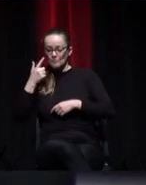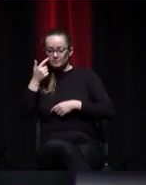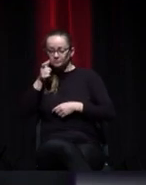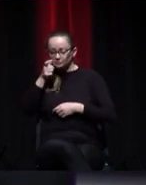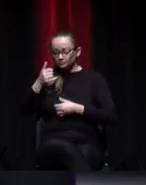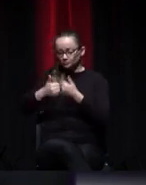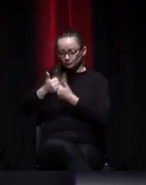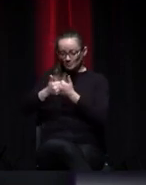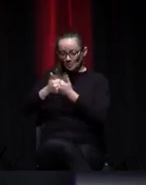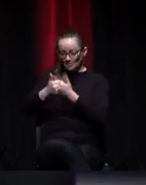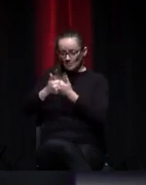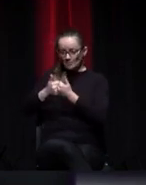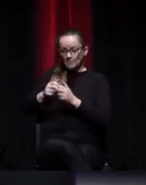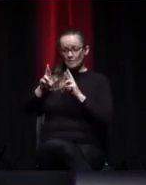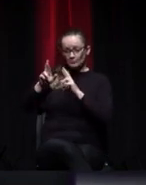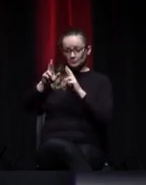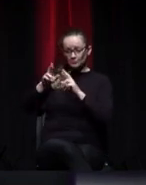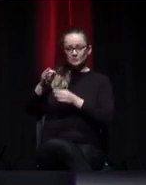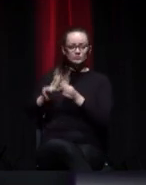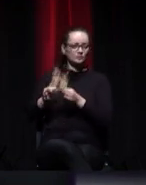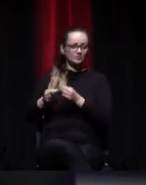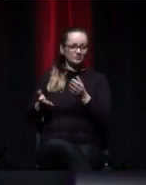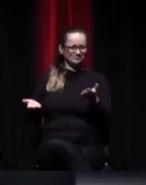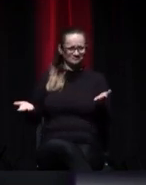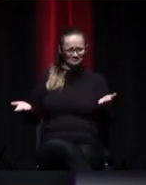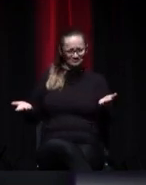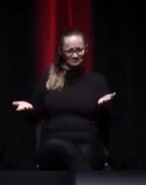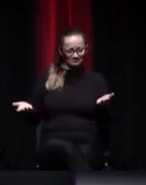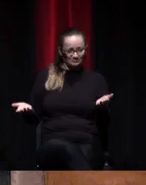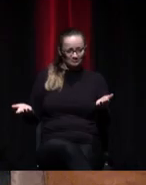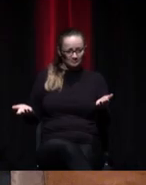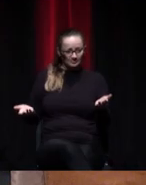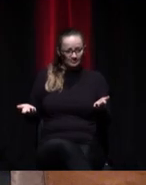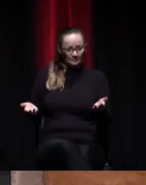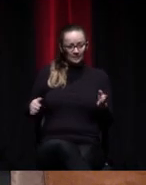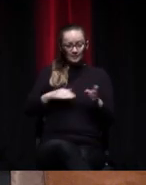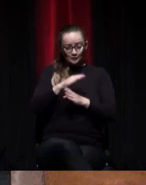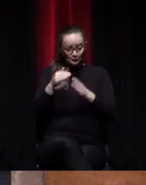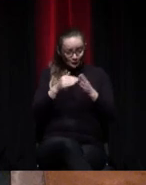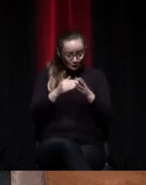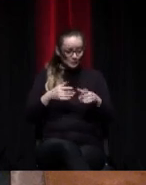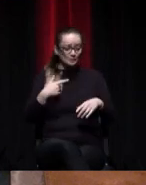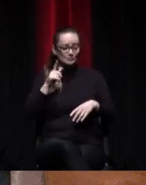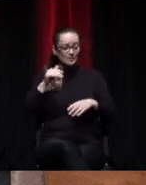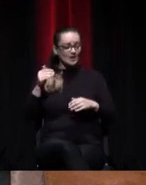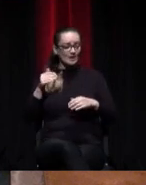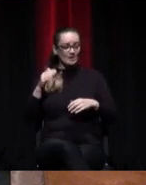I'd like to see organized crowds for referees. Everyone becomes a celebrity, except for the referee,